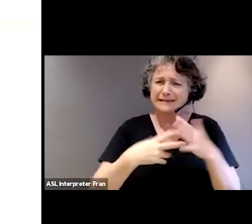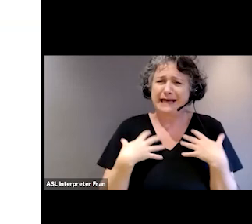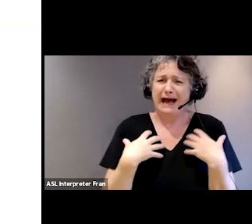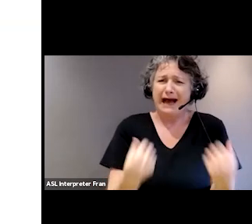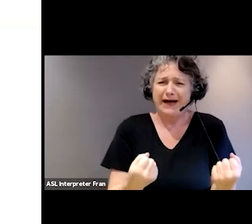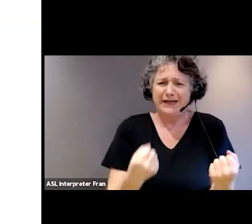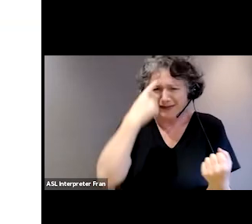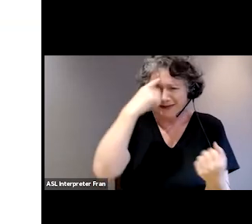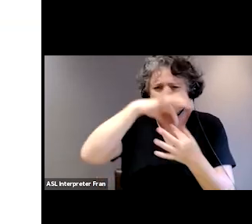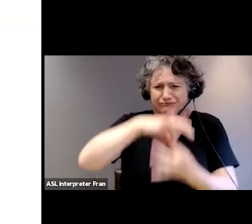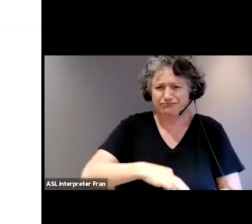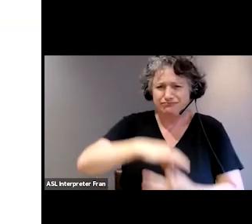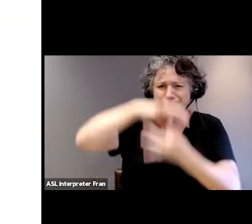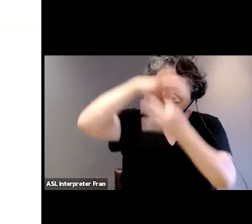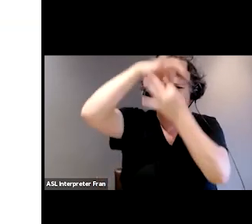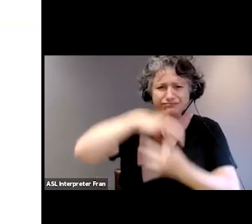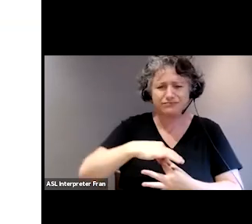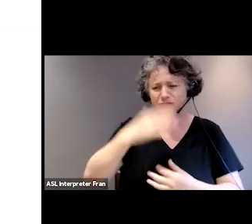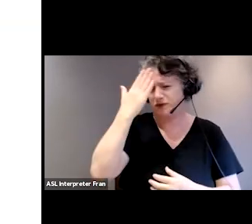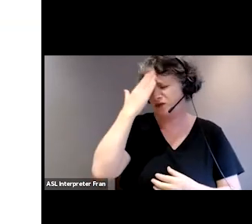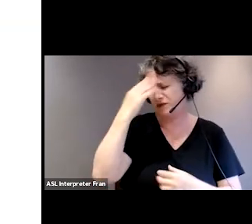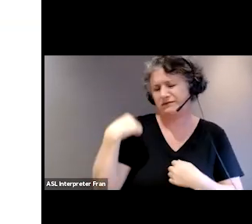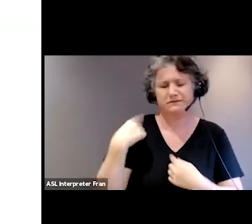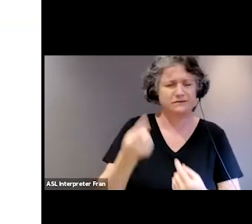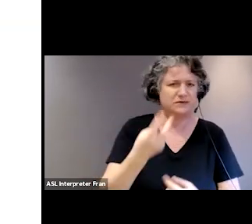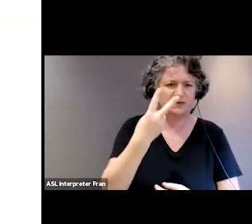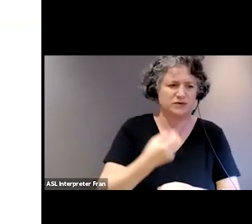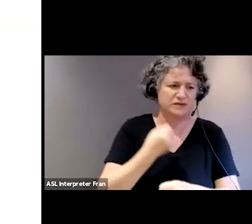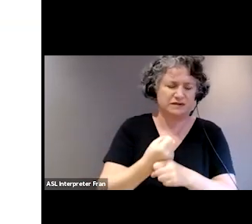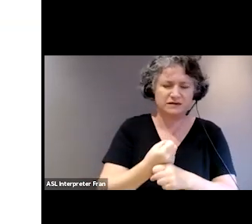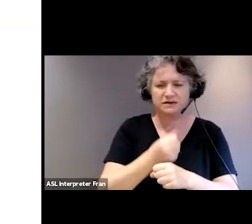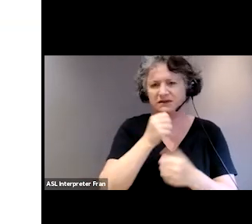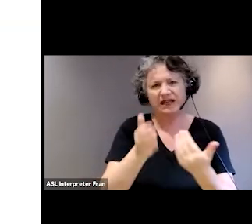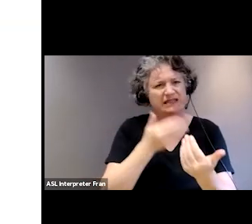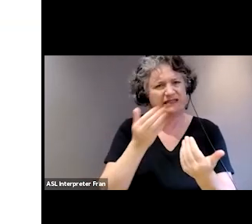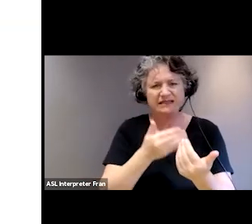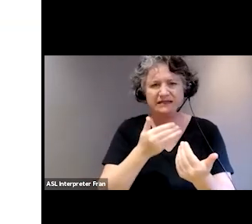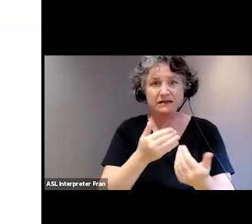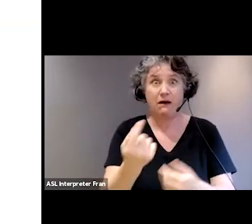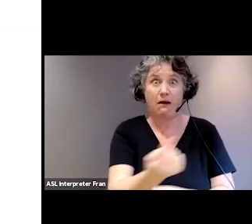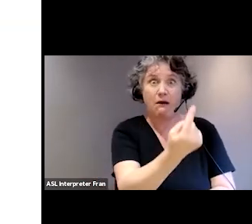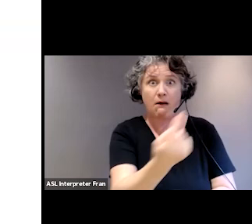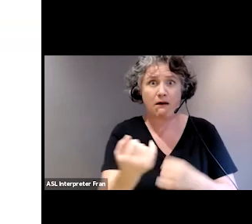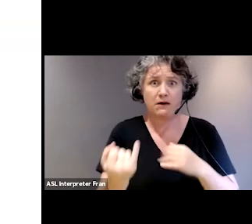with a healthcare provider and see if they haven 't heard anything about the research if they can speak to